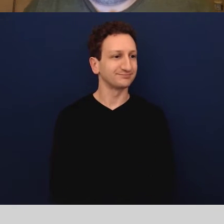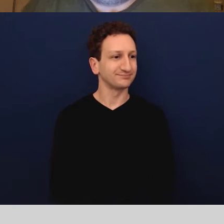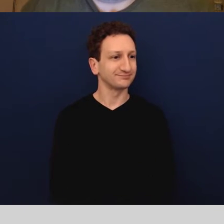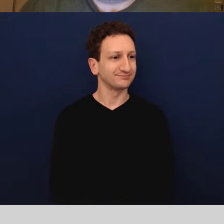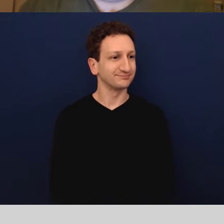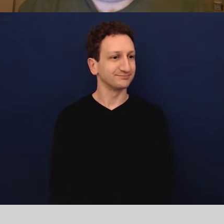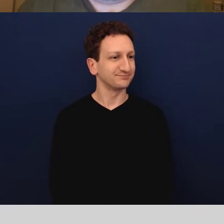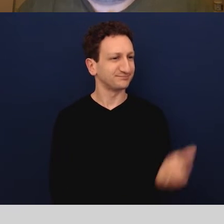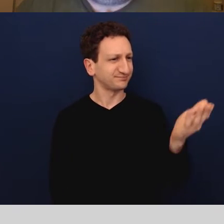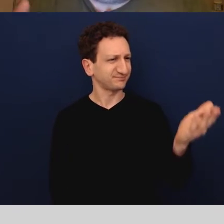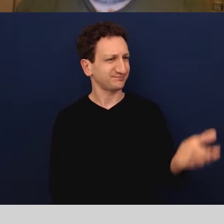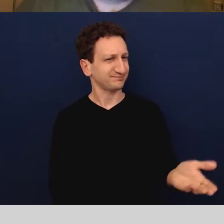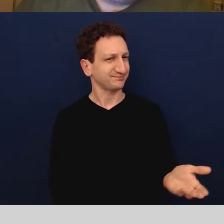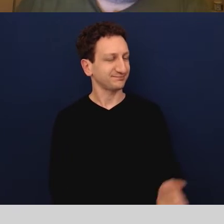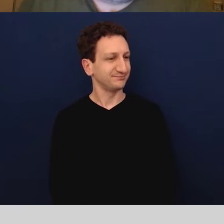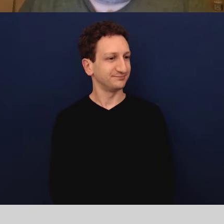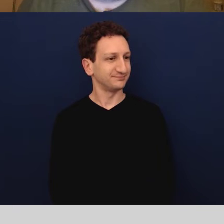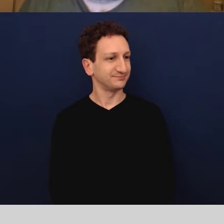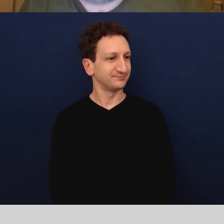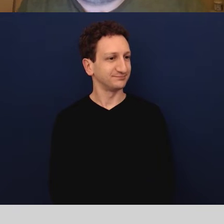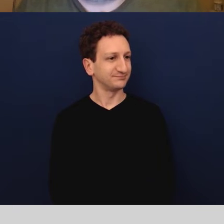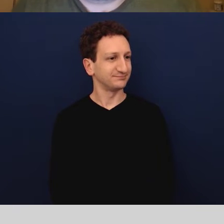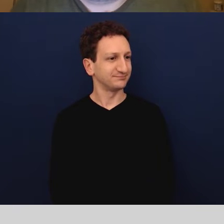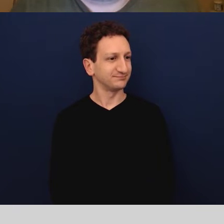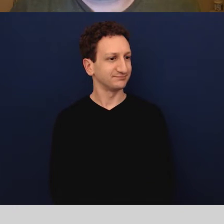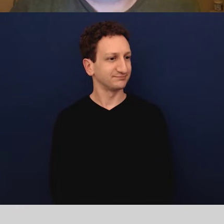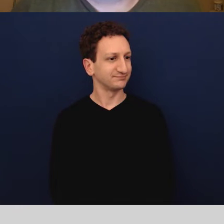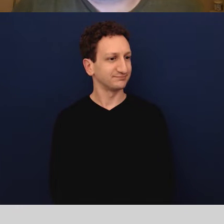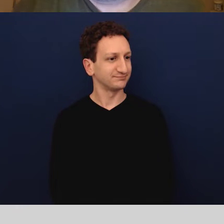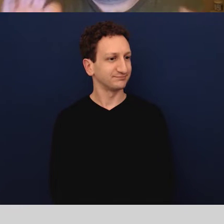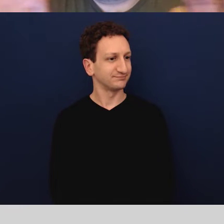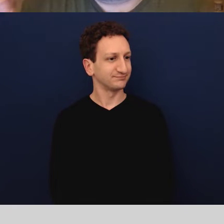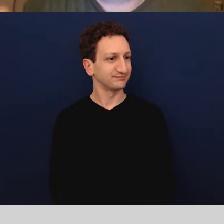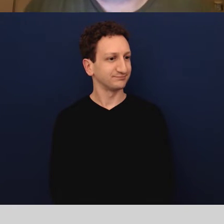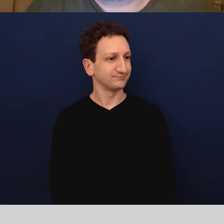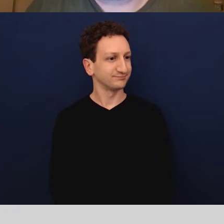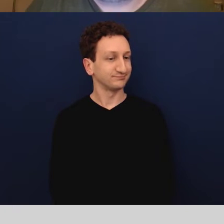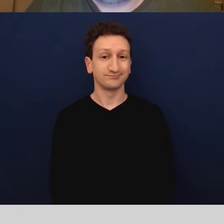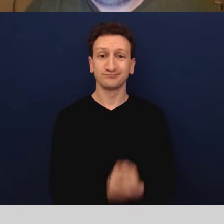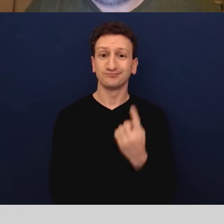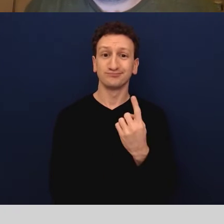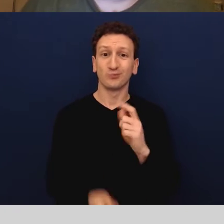check certificate by name, and then the same implementation that we had before. So the only thing that changed was a decorator.